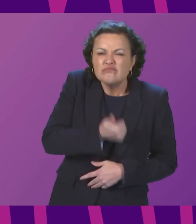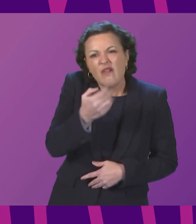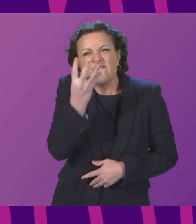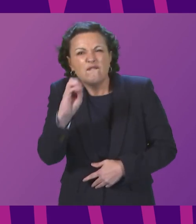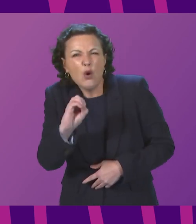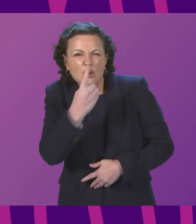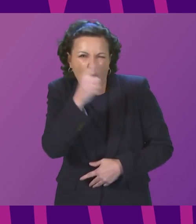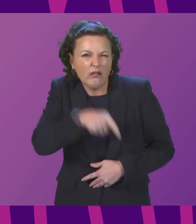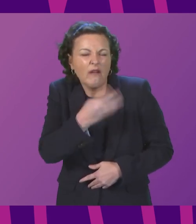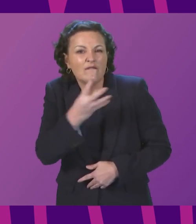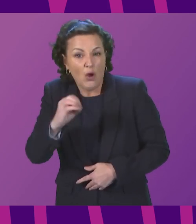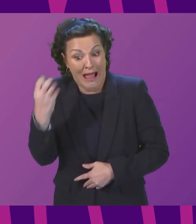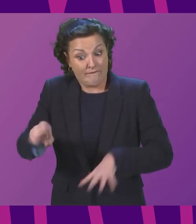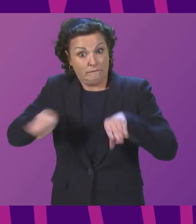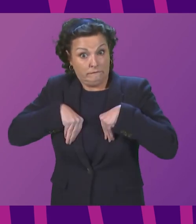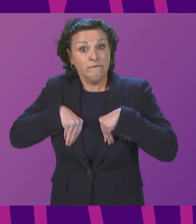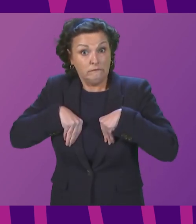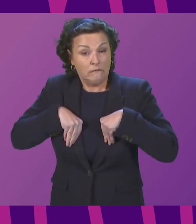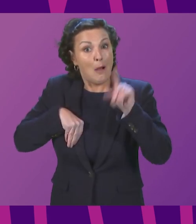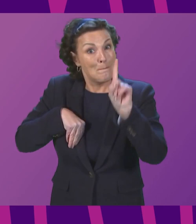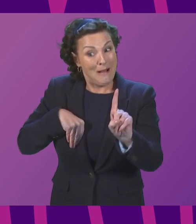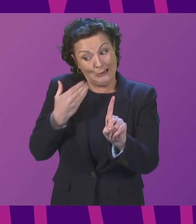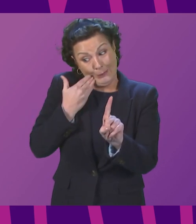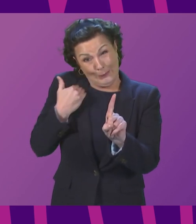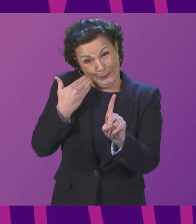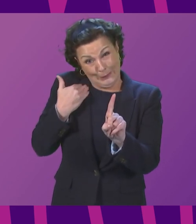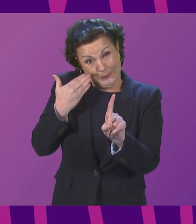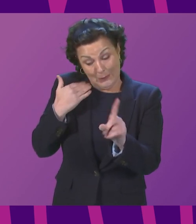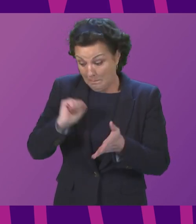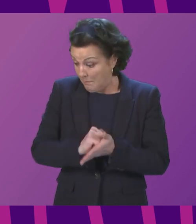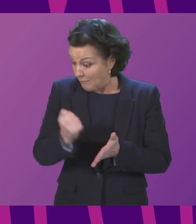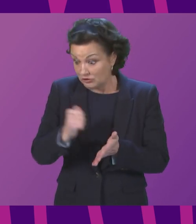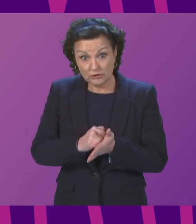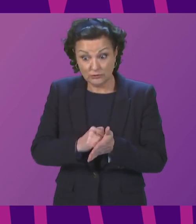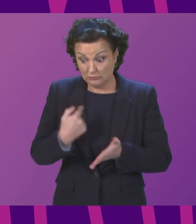The results in the most recent ONS survey, which was published just a few minutes ago,